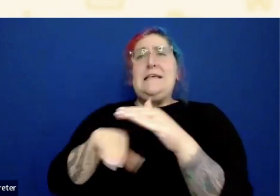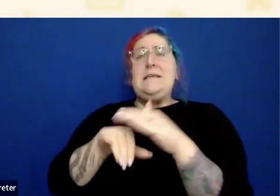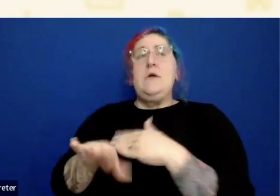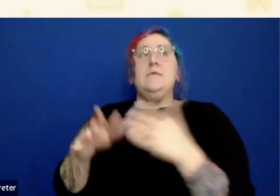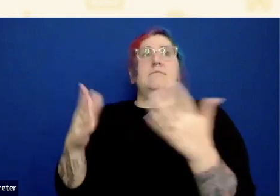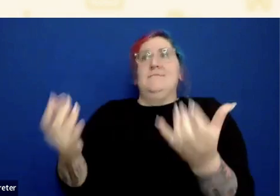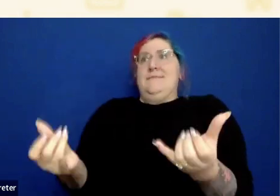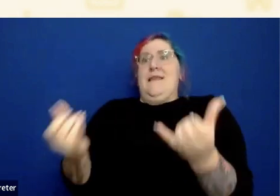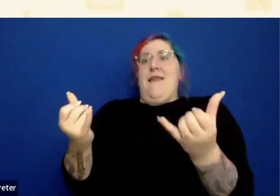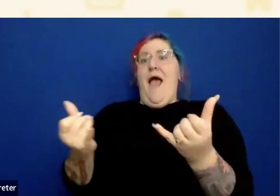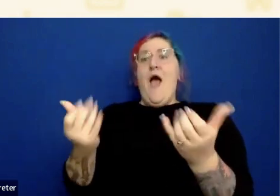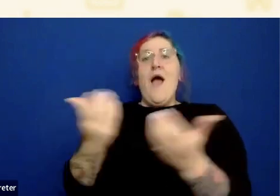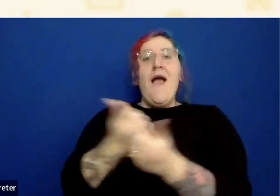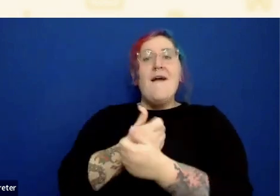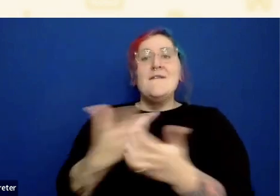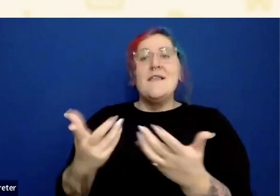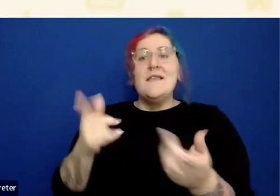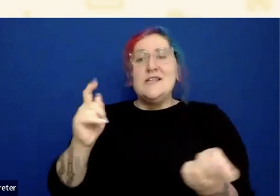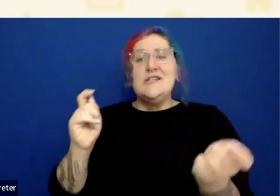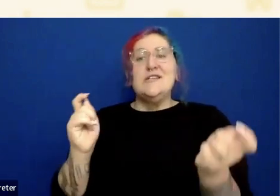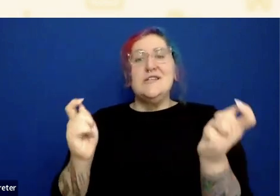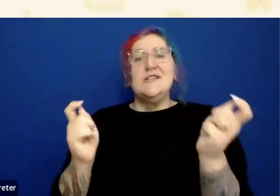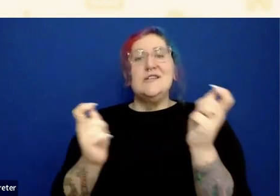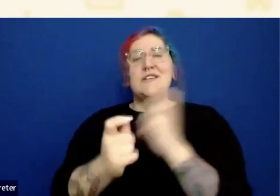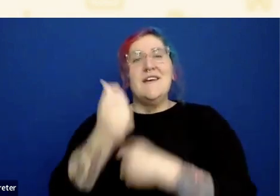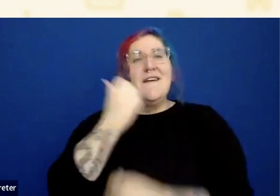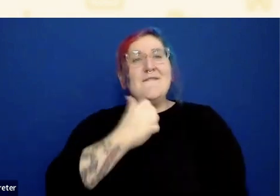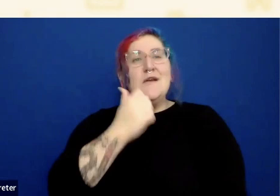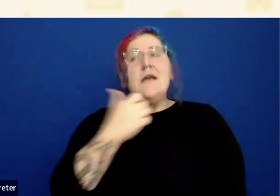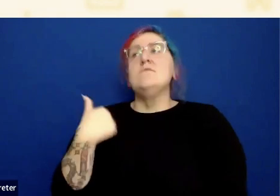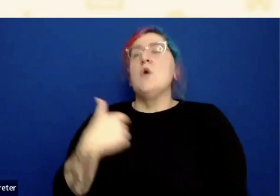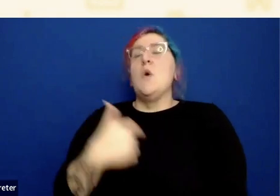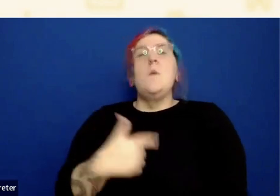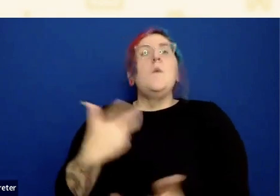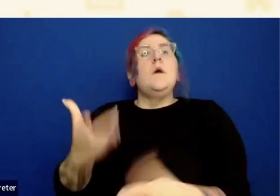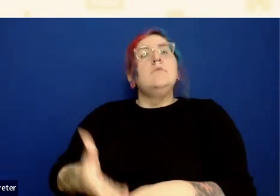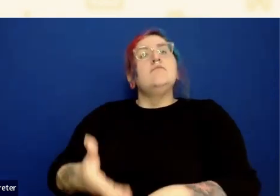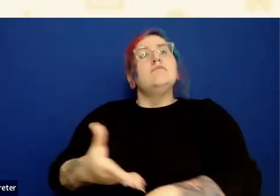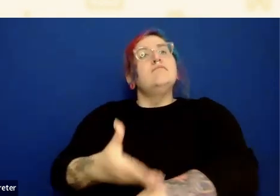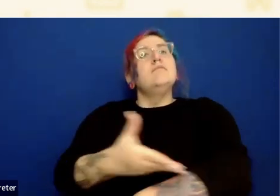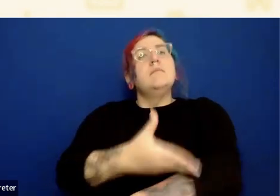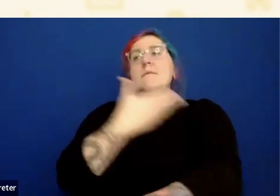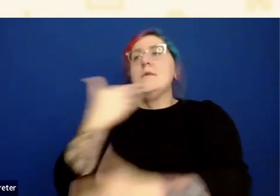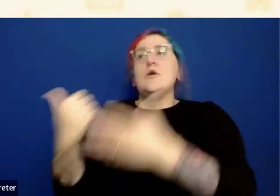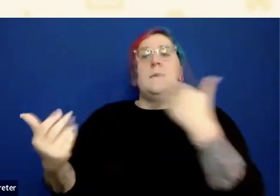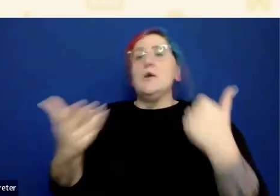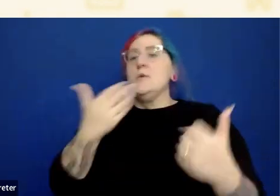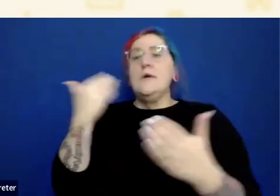But we keep moving and we keep getting things better.